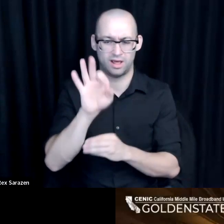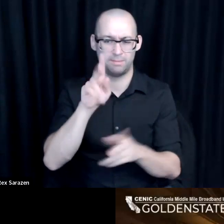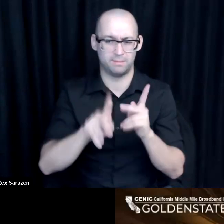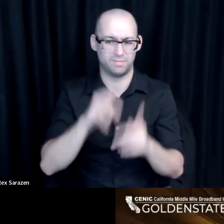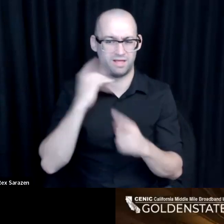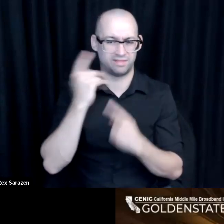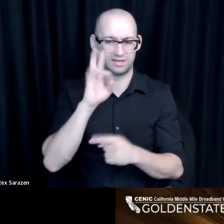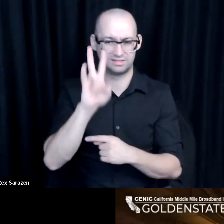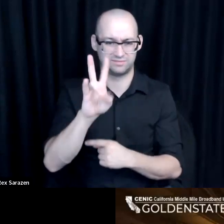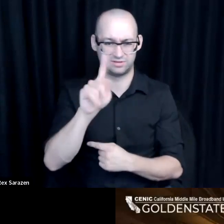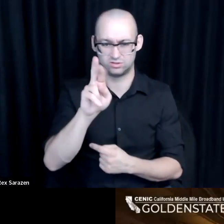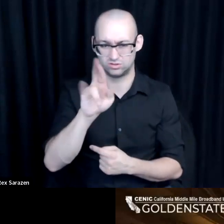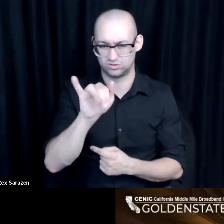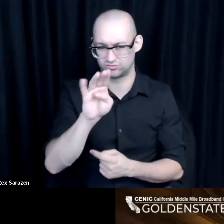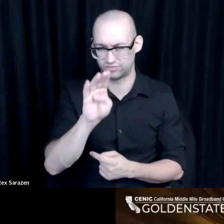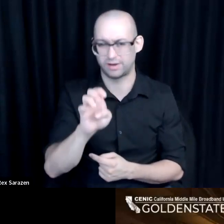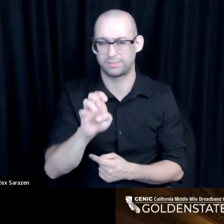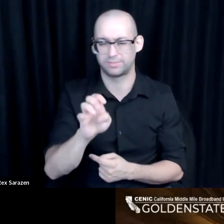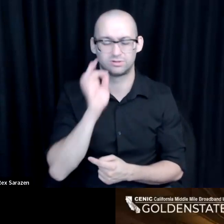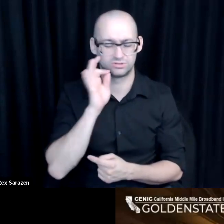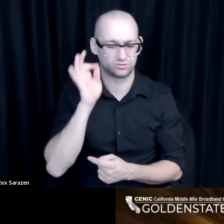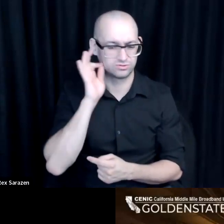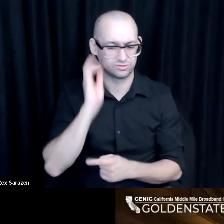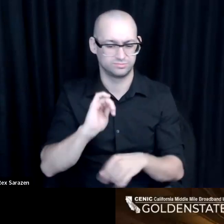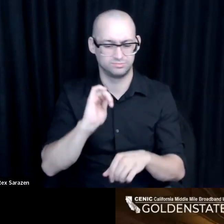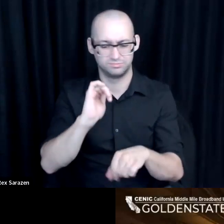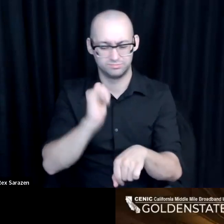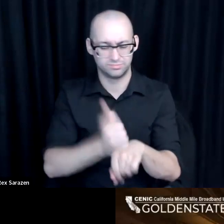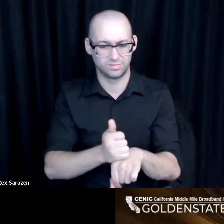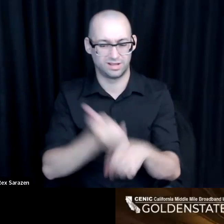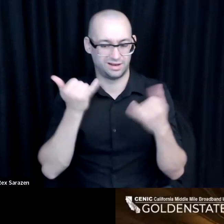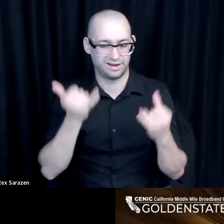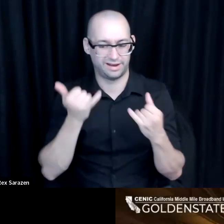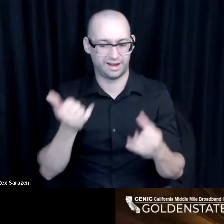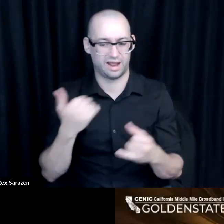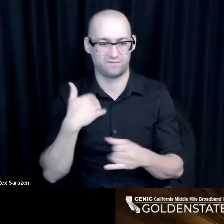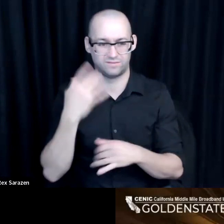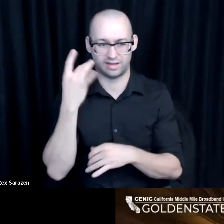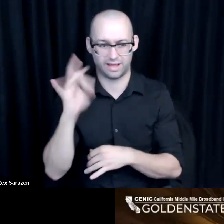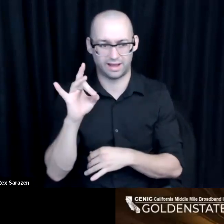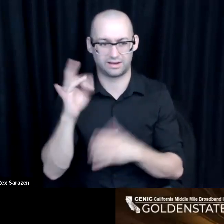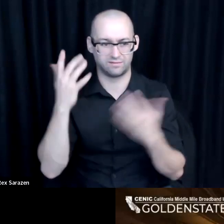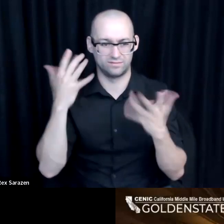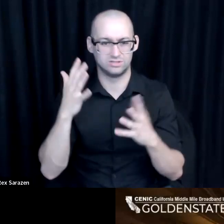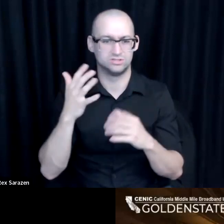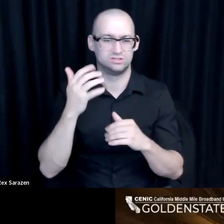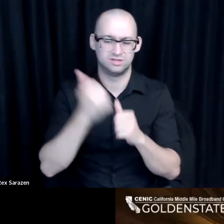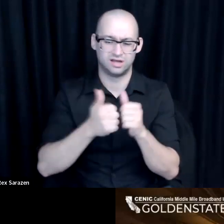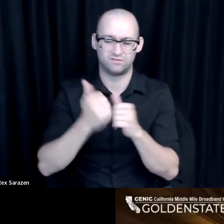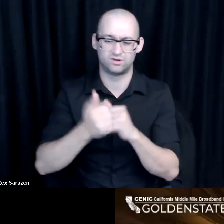represented. And to date we have done 8 of those about every couple of months, couple of months and